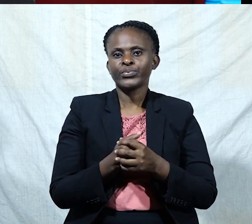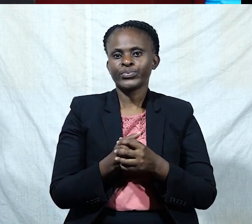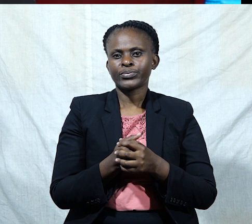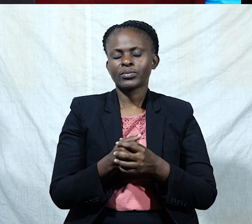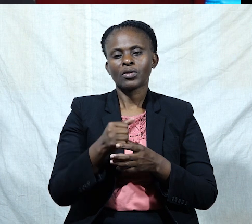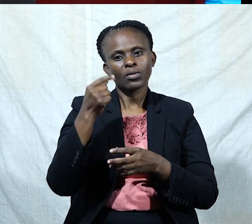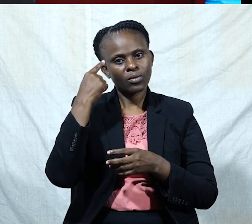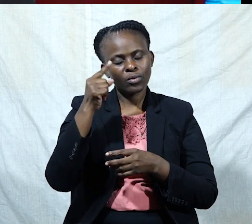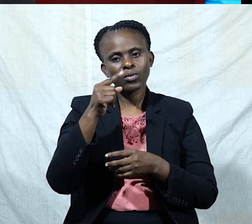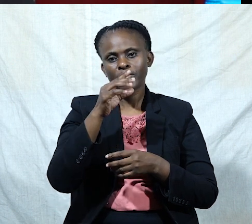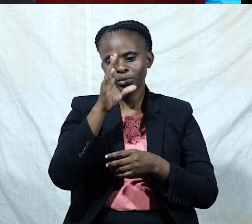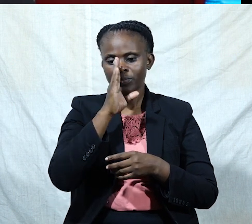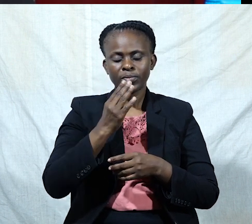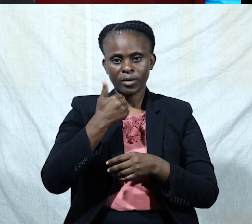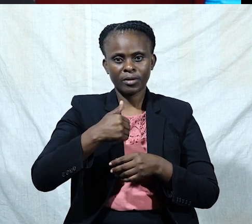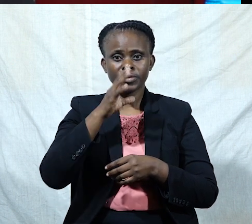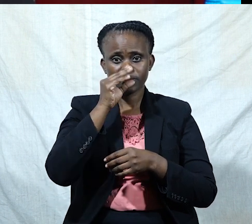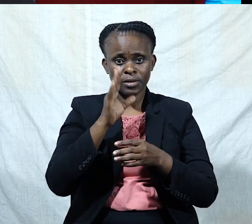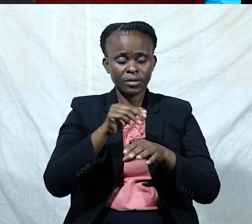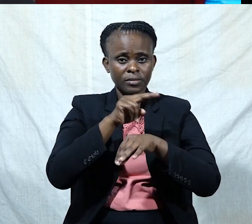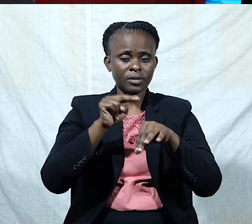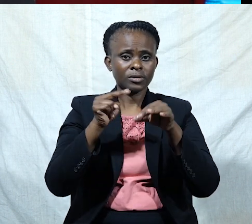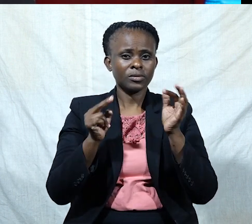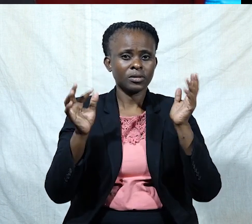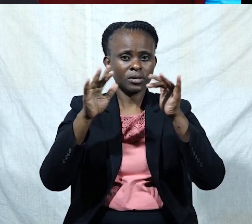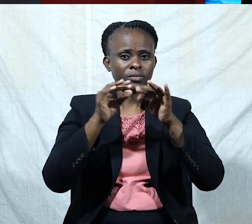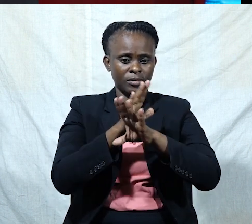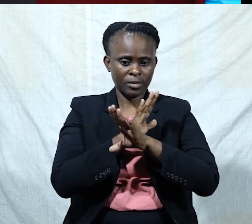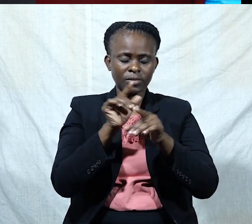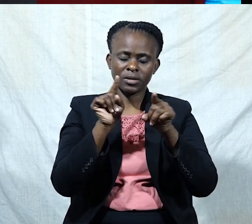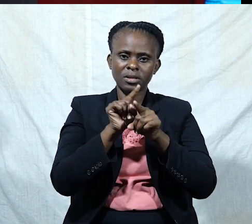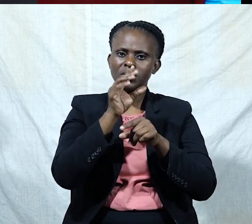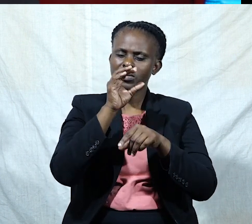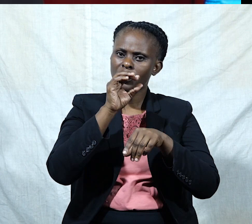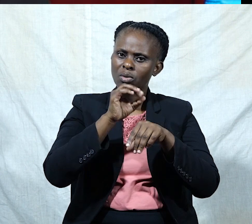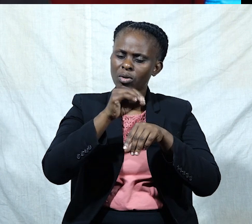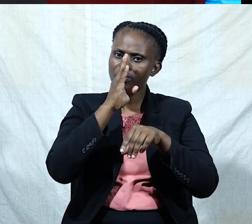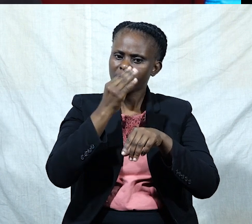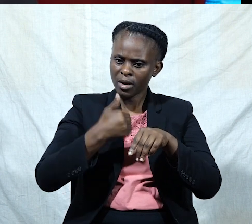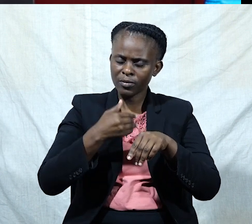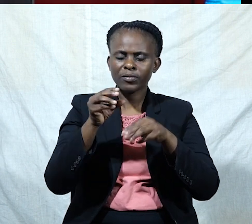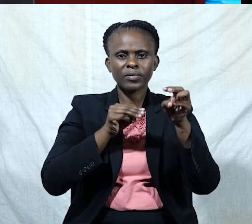Speaker of the National Assembly of Zambia, and indeed on behalf of management, some of the reforms